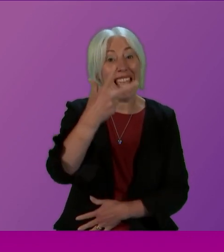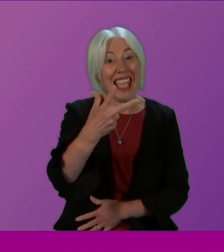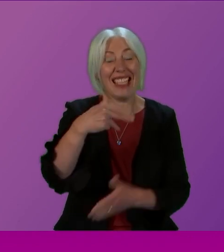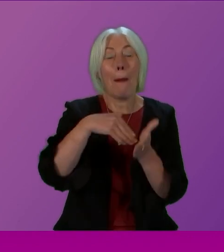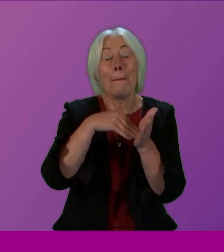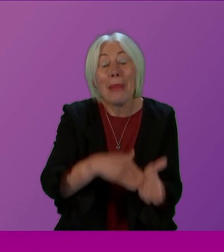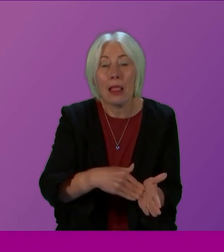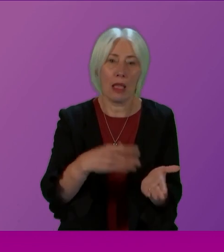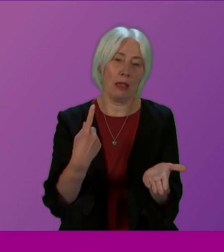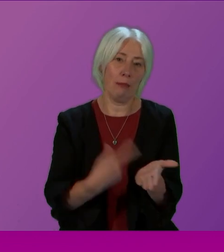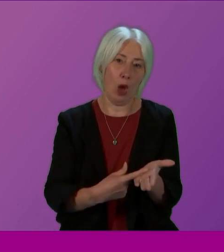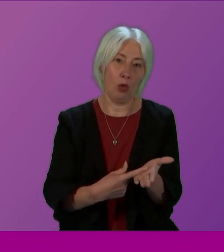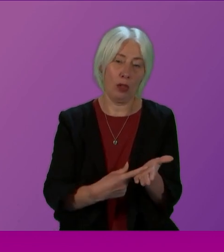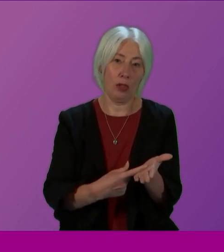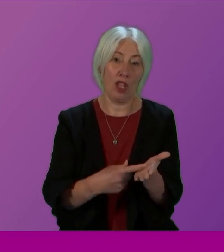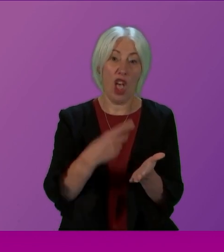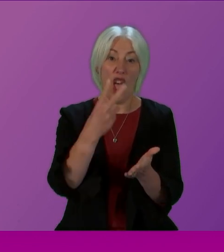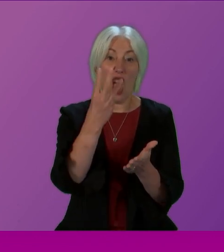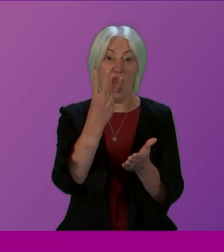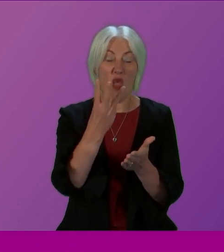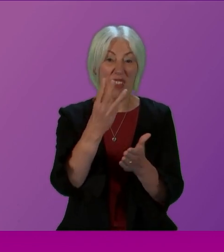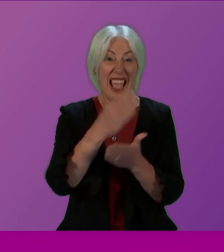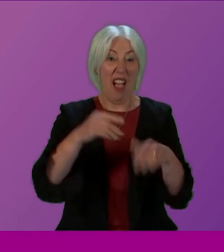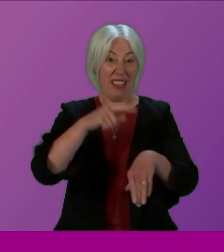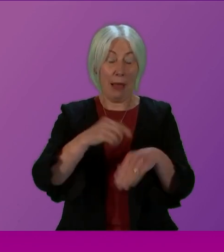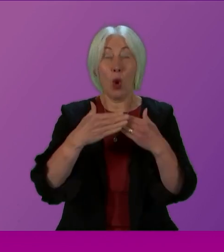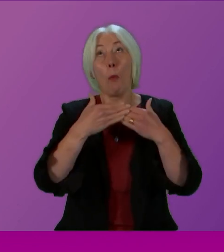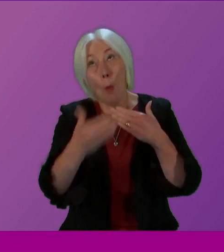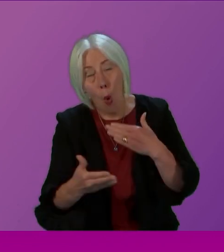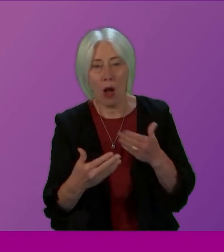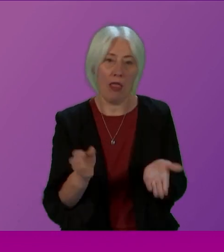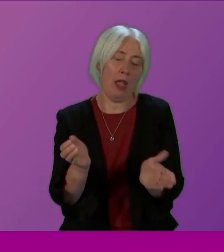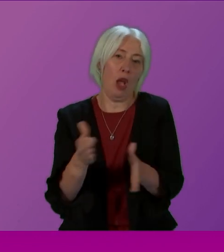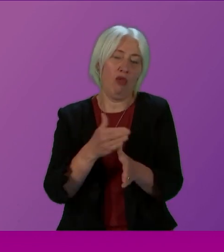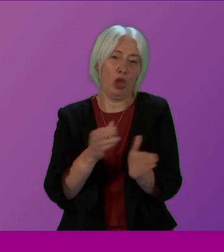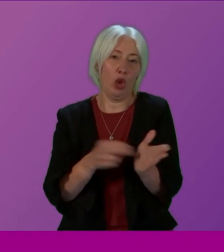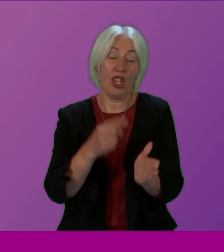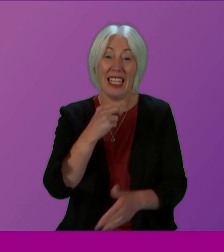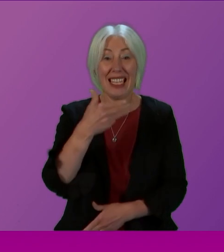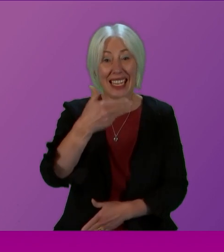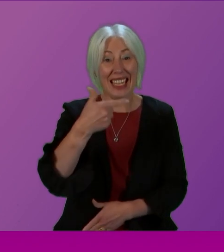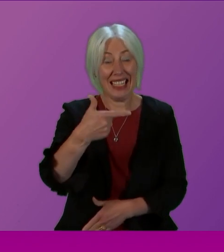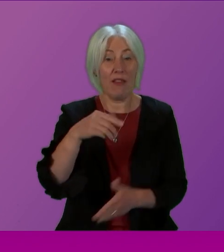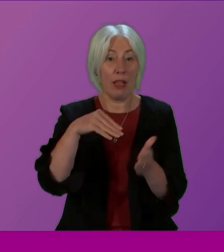three and a half times more than the original contract of £97 million, and there is still